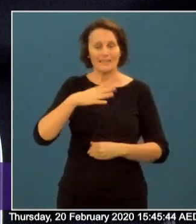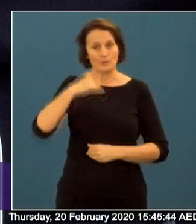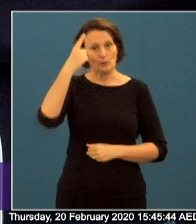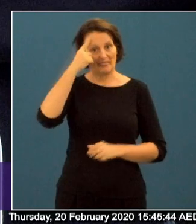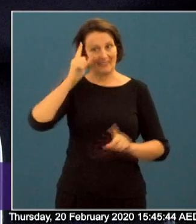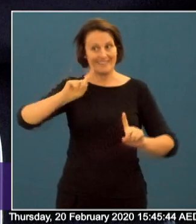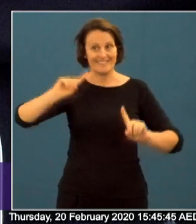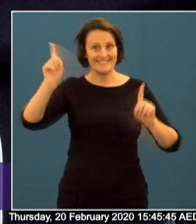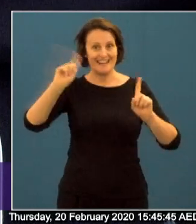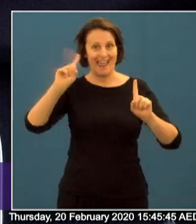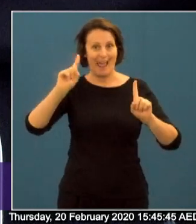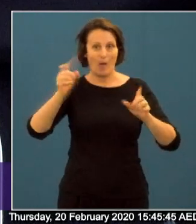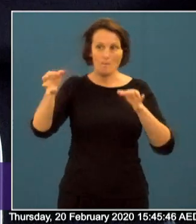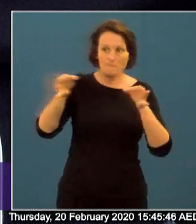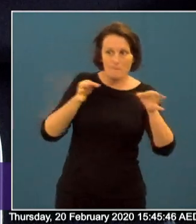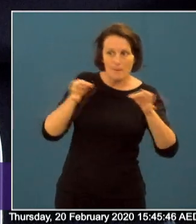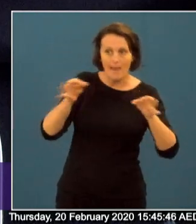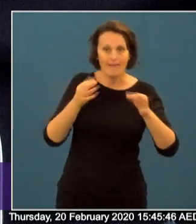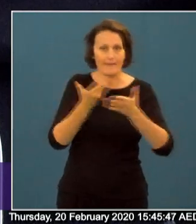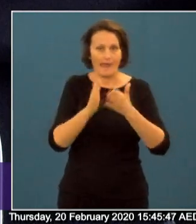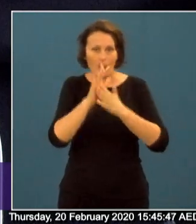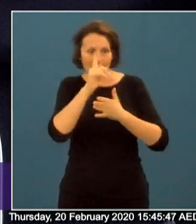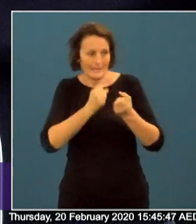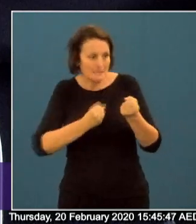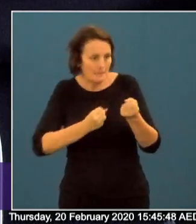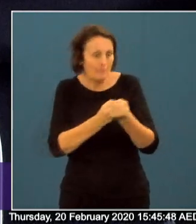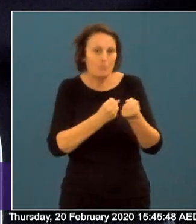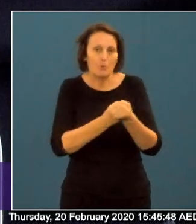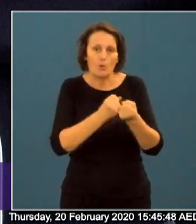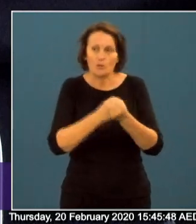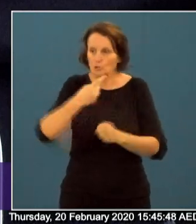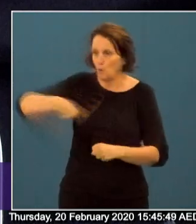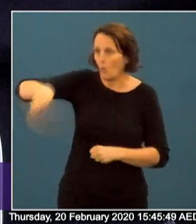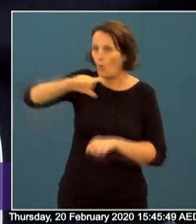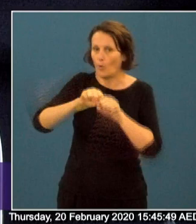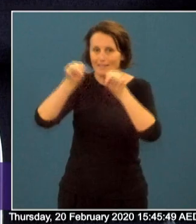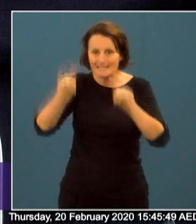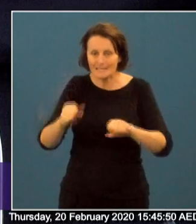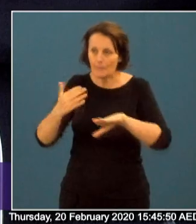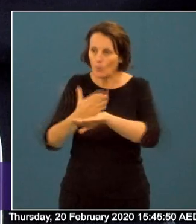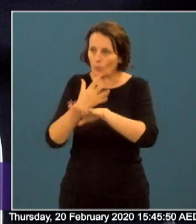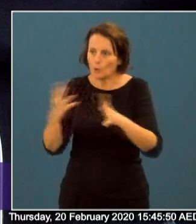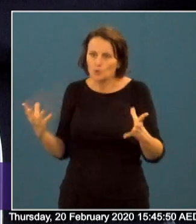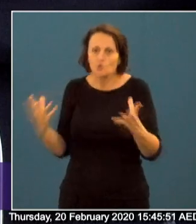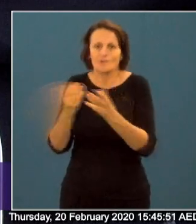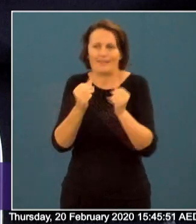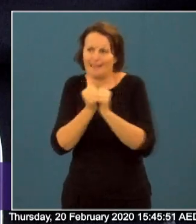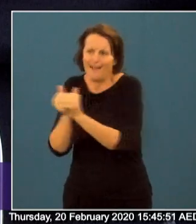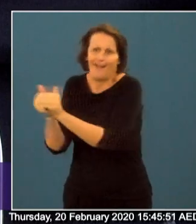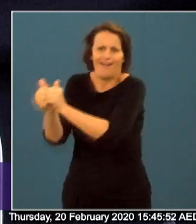high level strategic plans that drive systems collaboration and systems performance that picks up all the issues